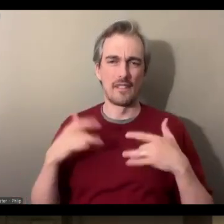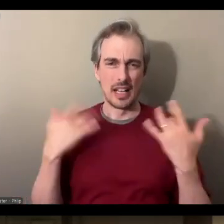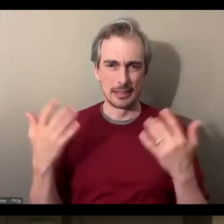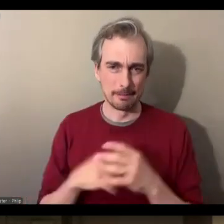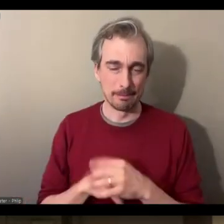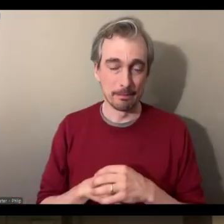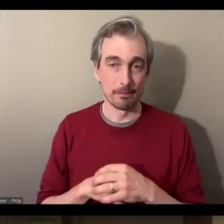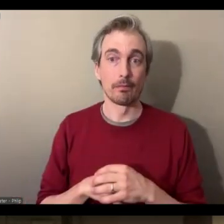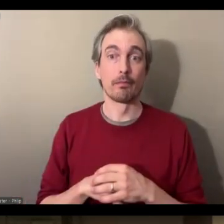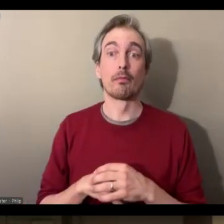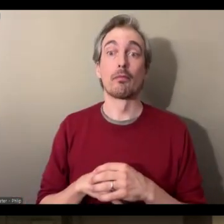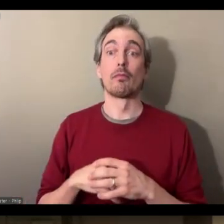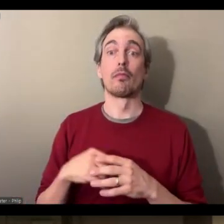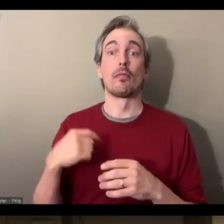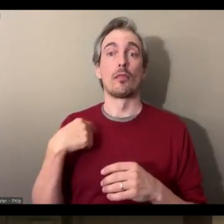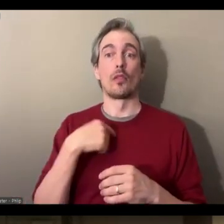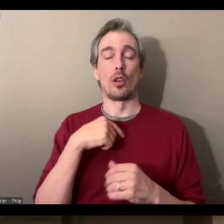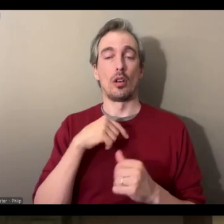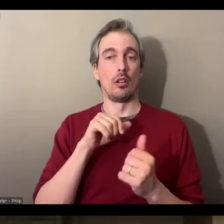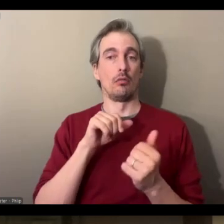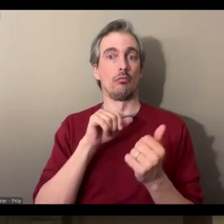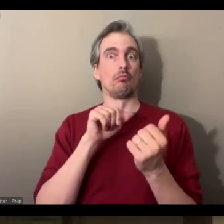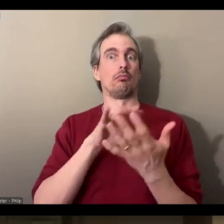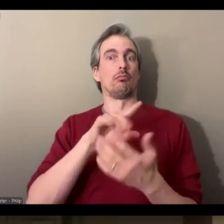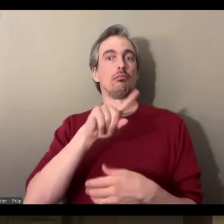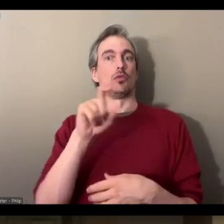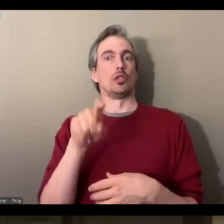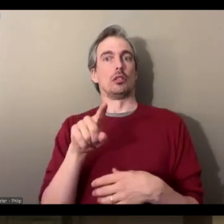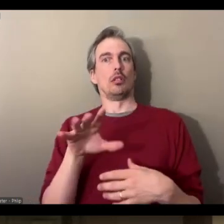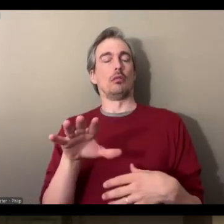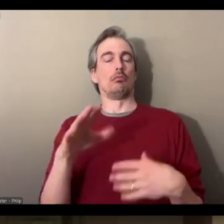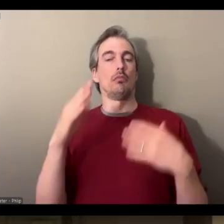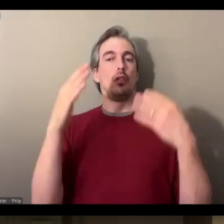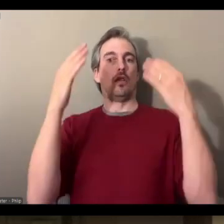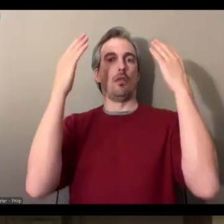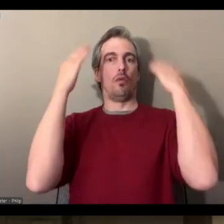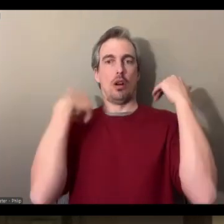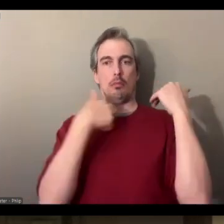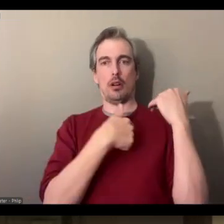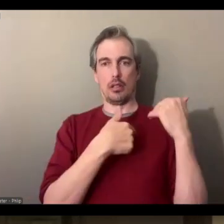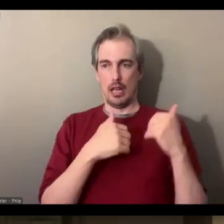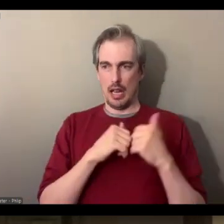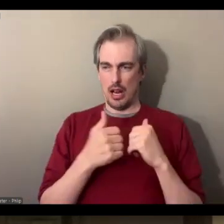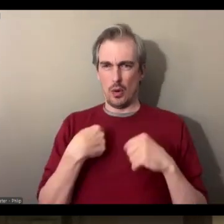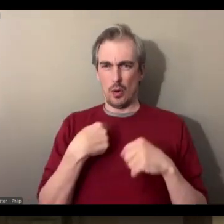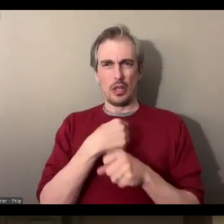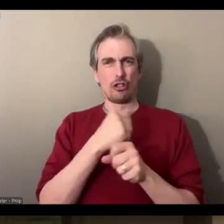How do we create a product that is going to respond to such an enormous and vast array